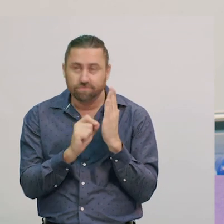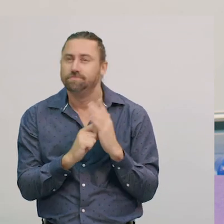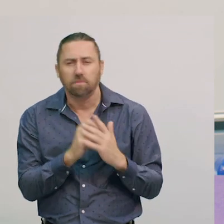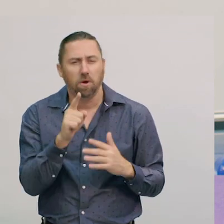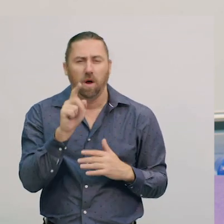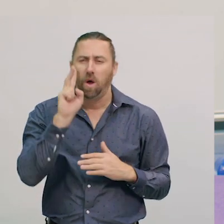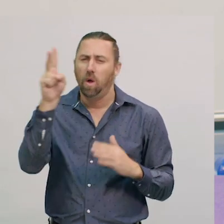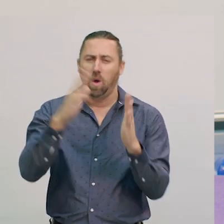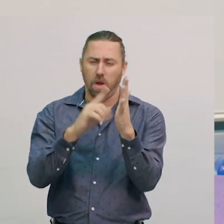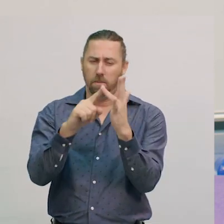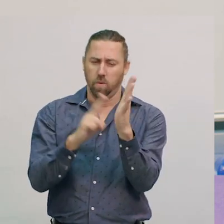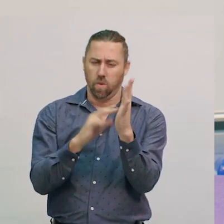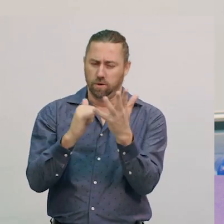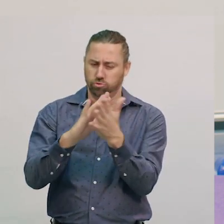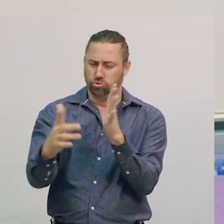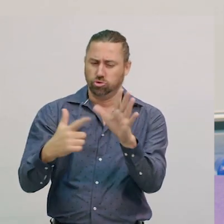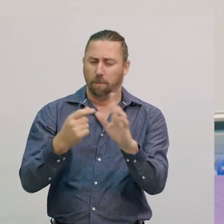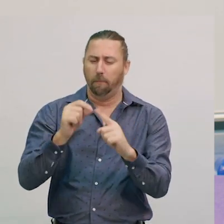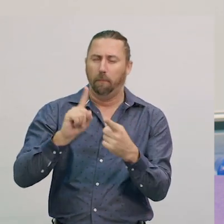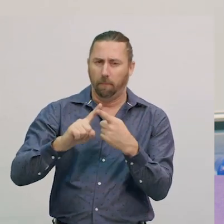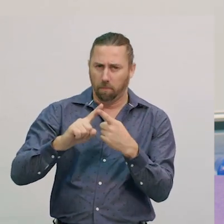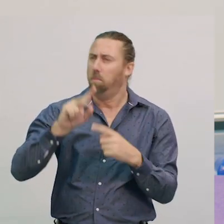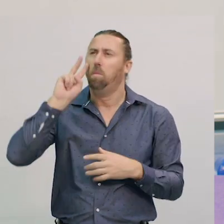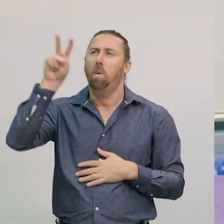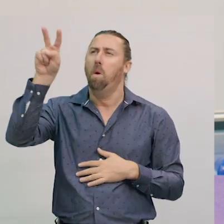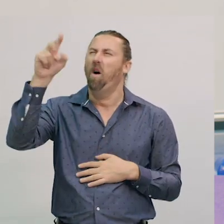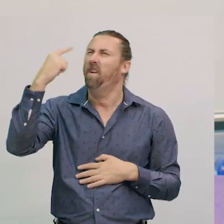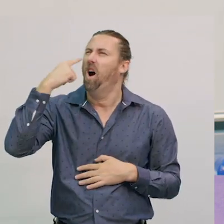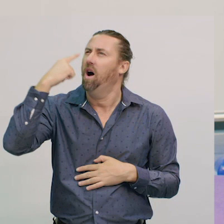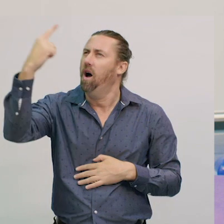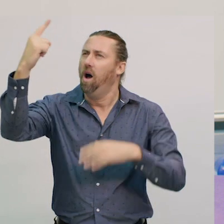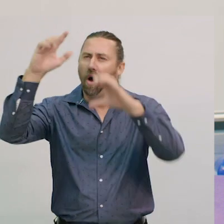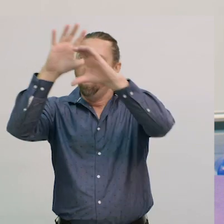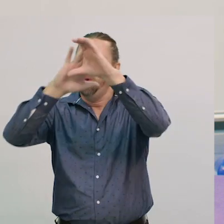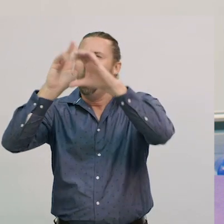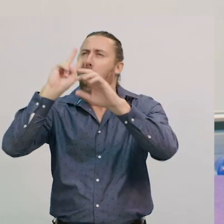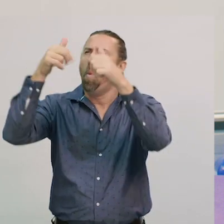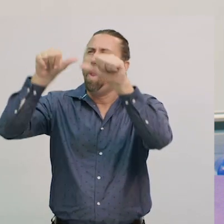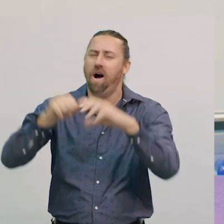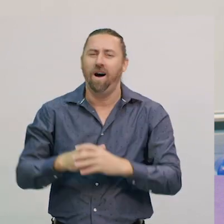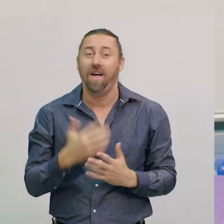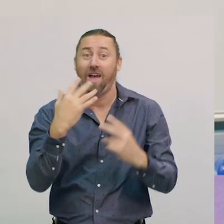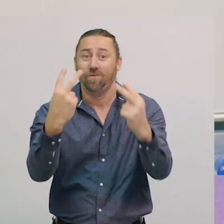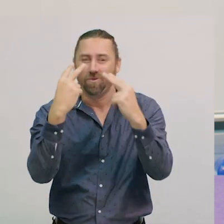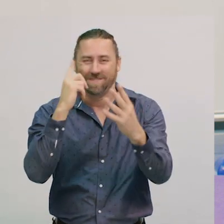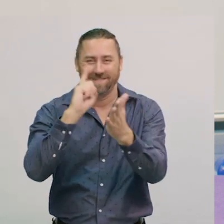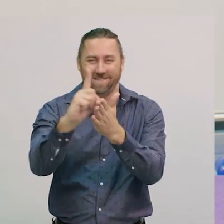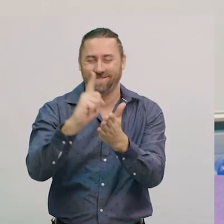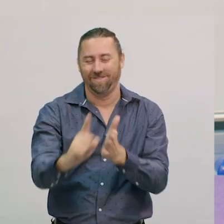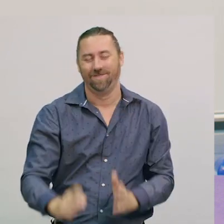look carefully and see if you can notice any of the features on its surface. Thanks for watching. See you next time!